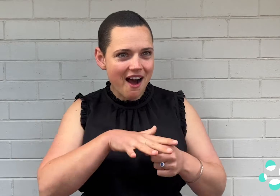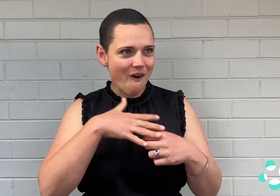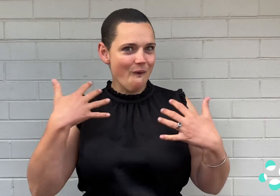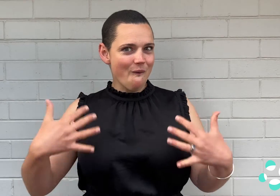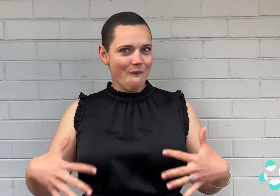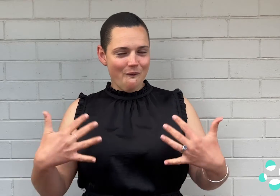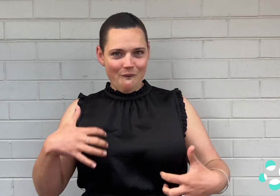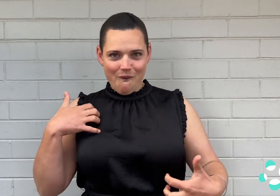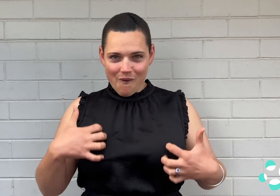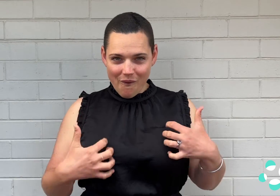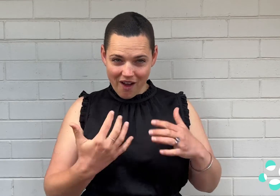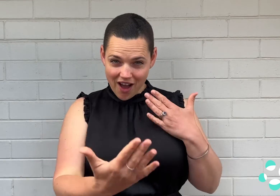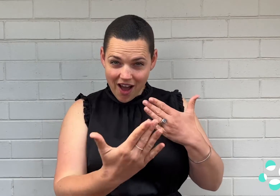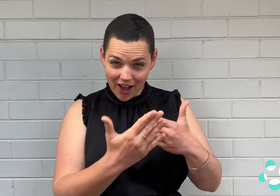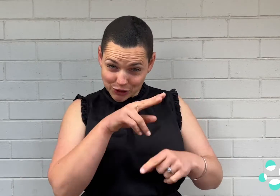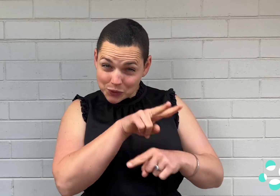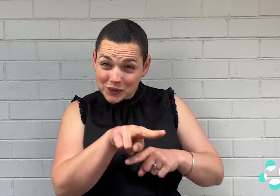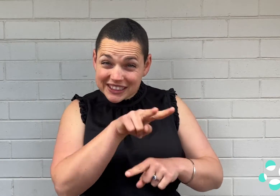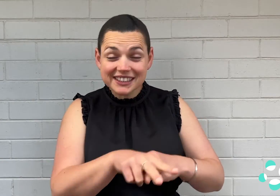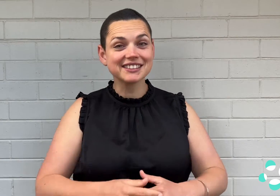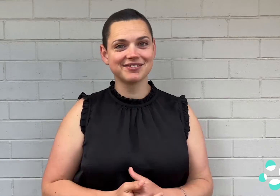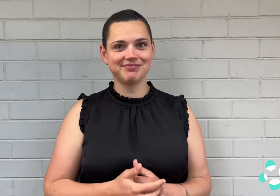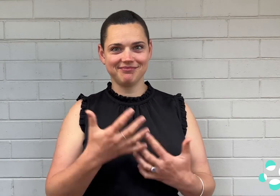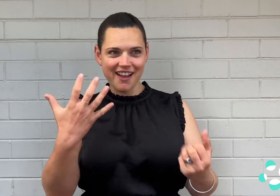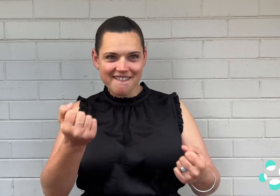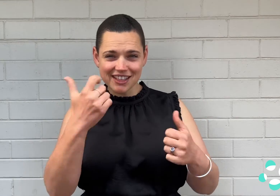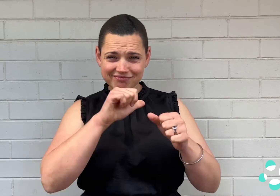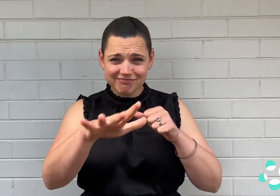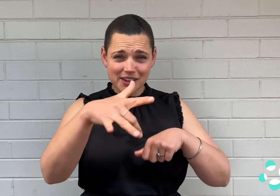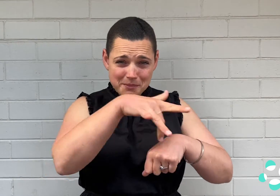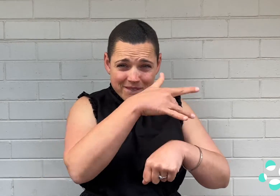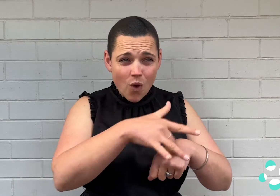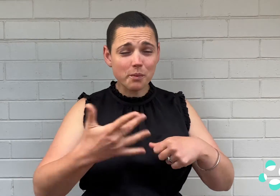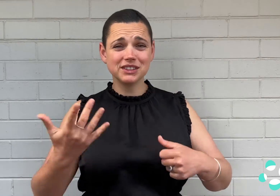So excited, it is only in two weeks' time. There'll be performances,